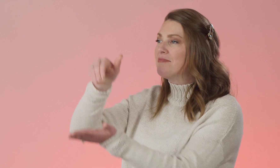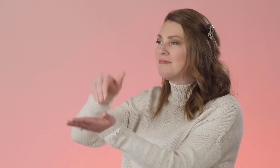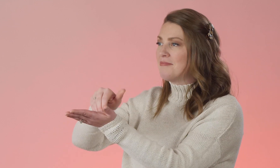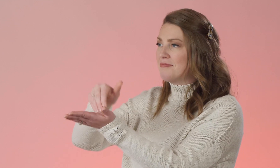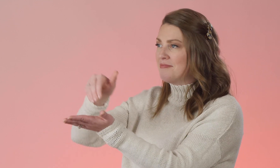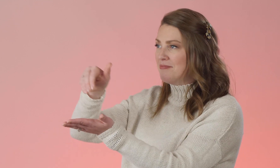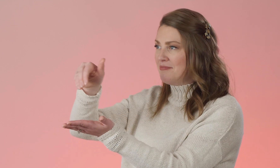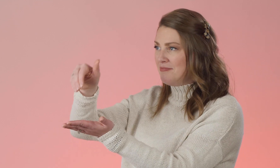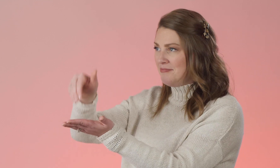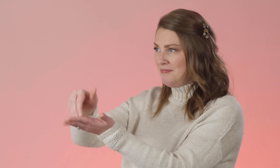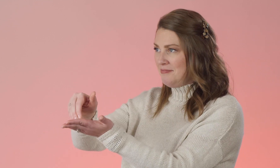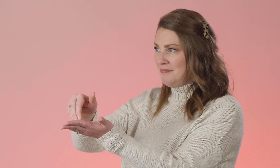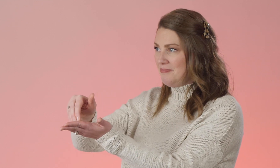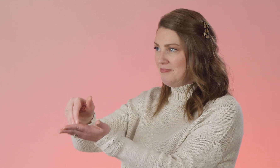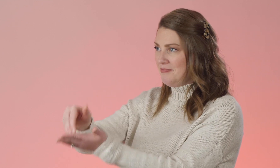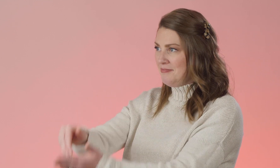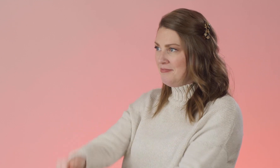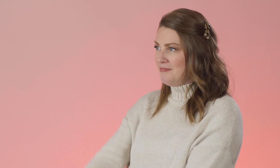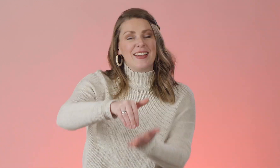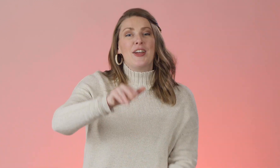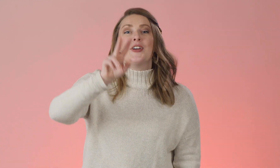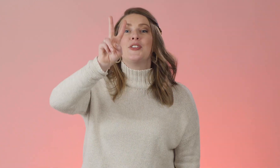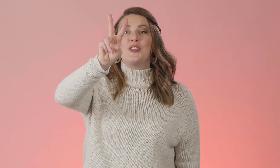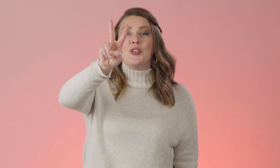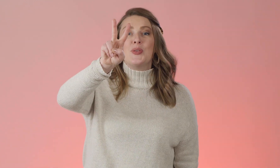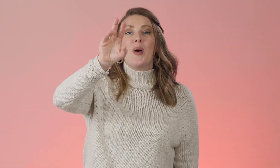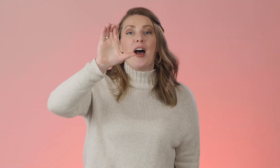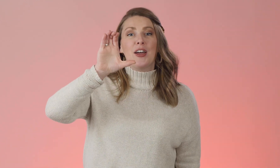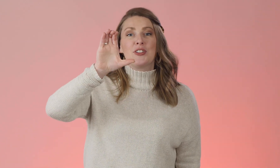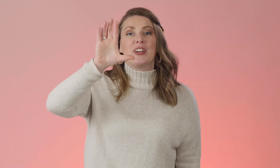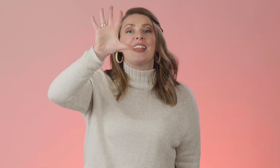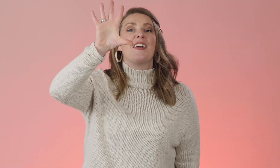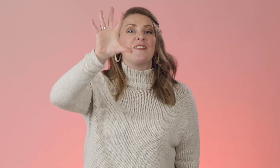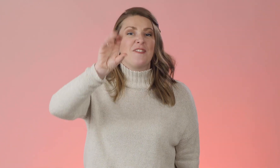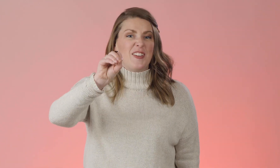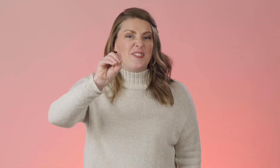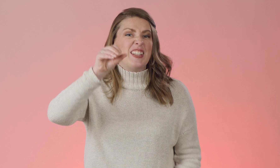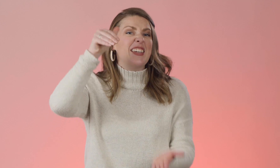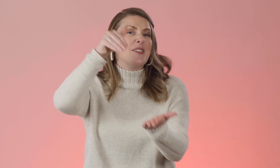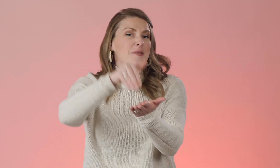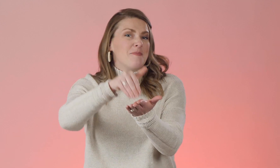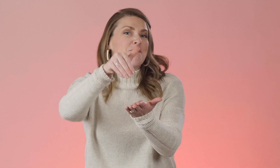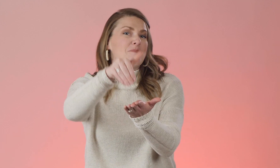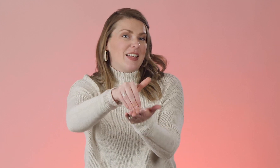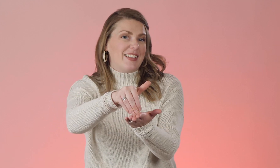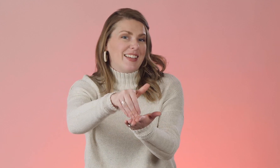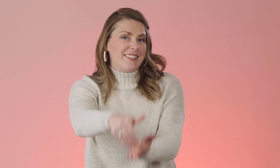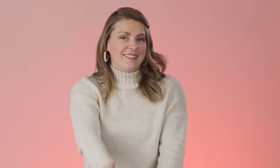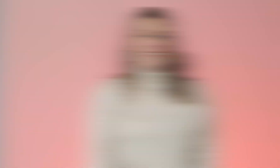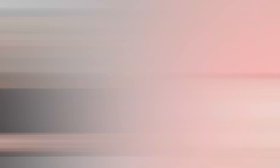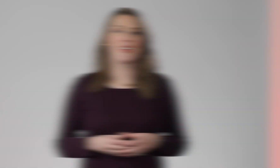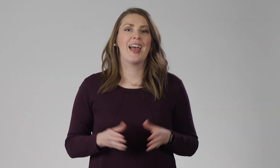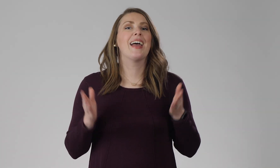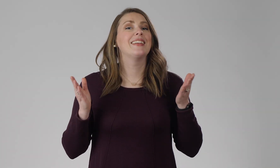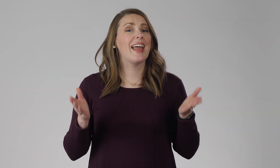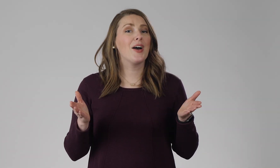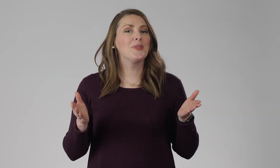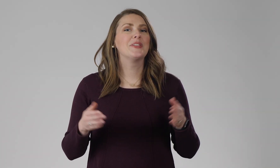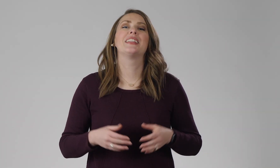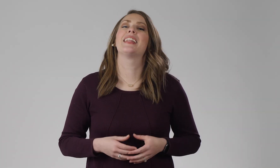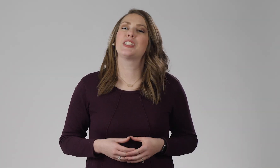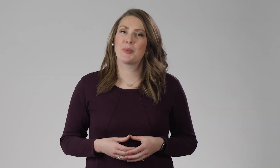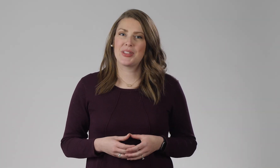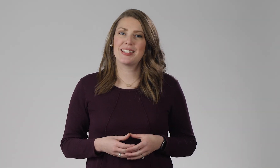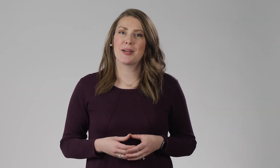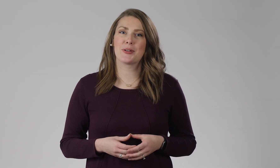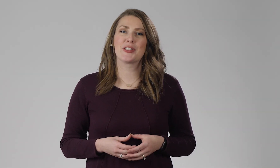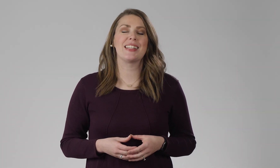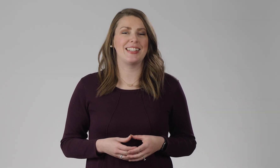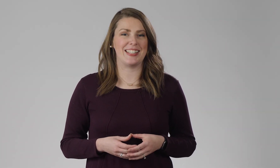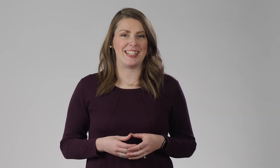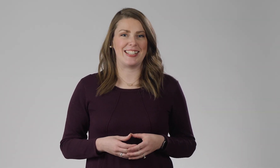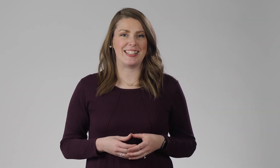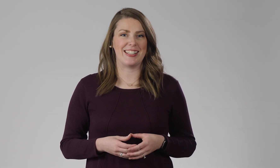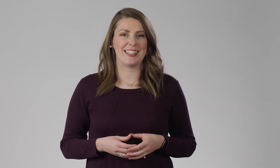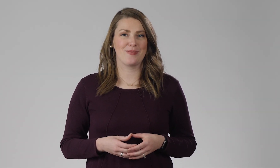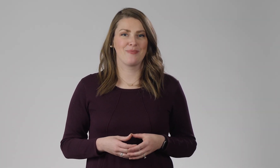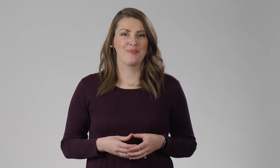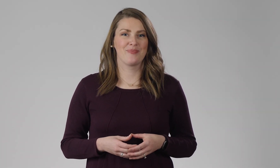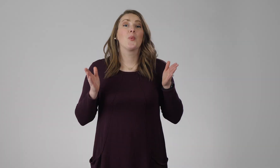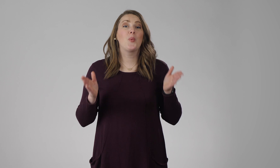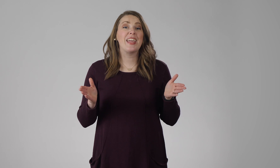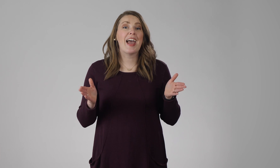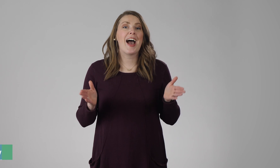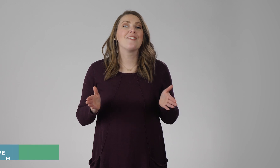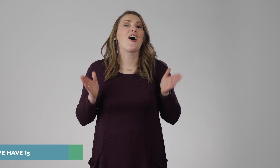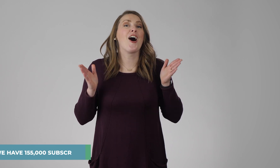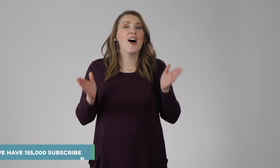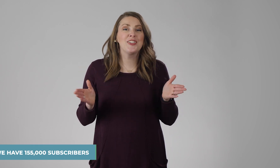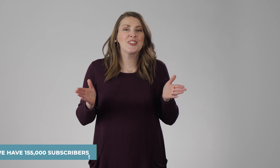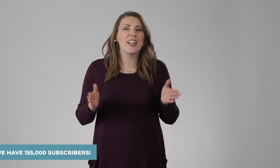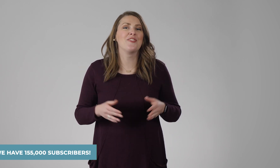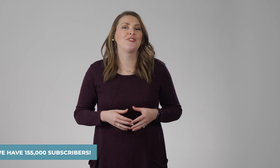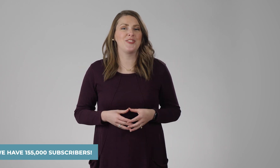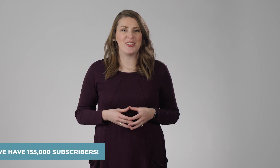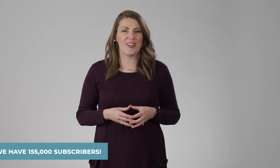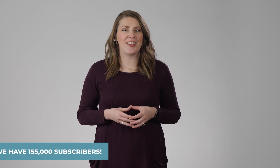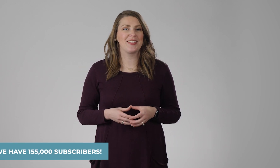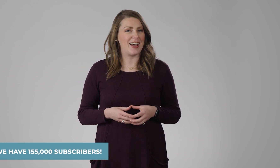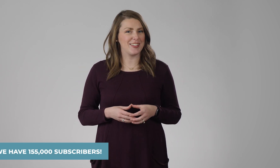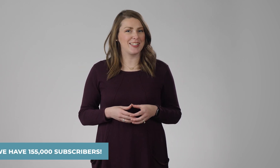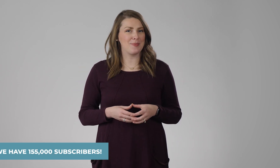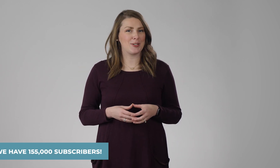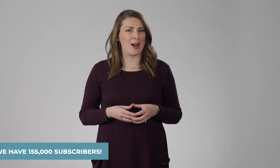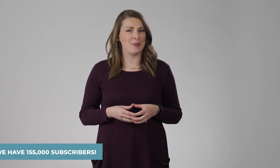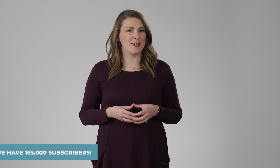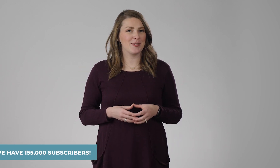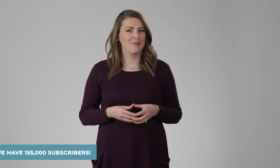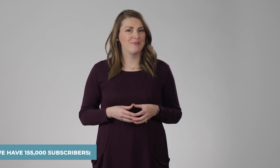million goes twice '250,000,000.' Now let's put these numbers into sentences. We have 155,000 subscribers,